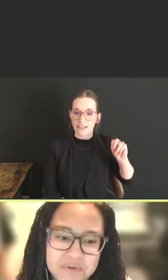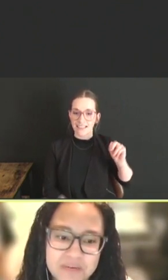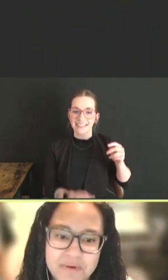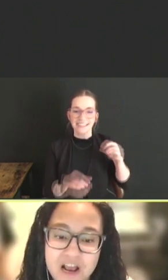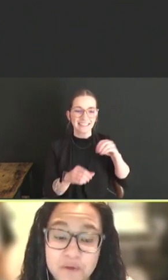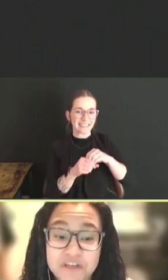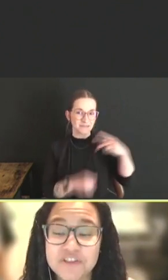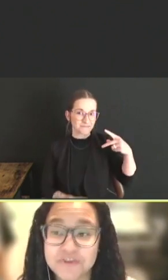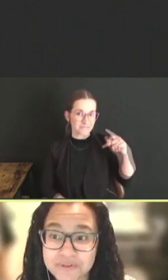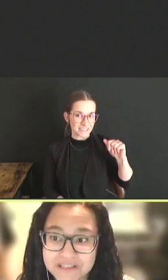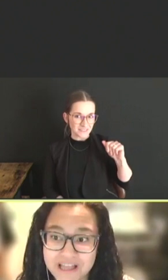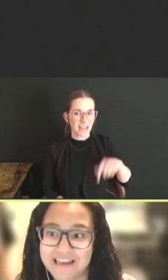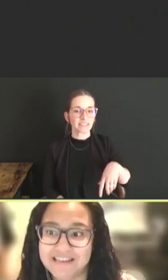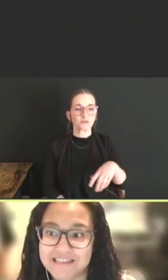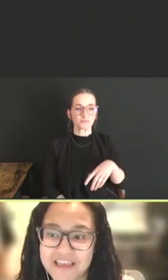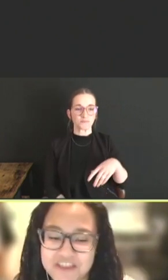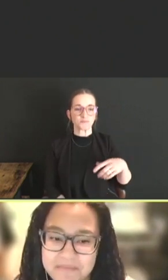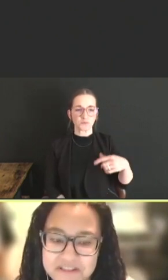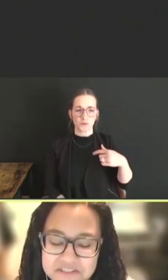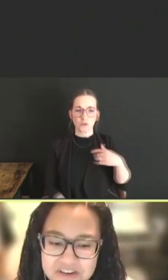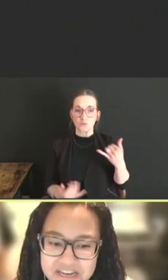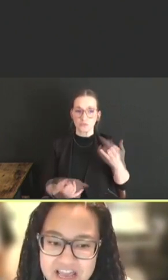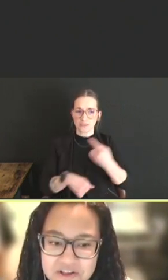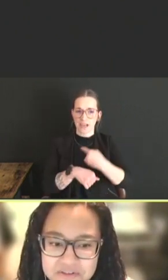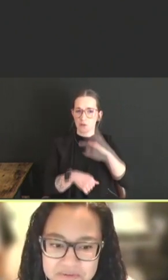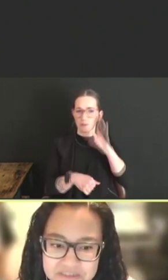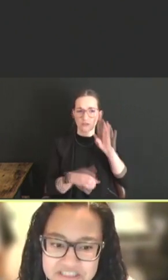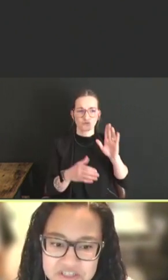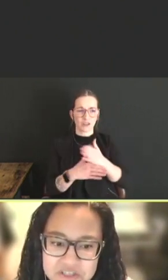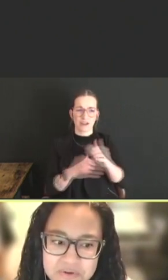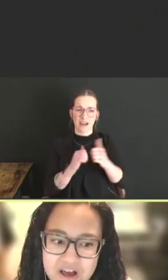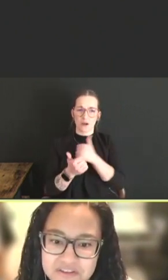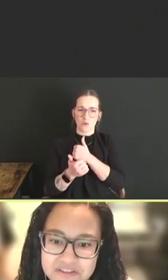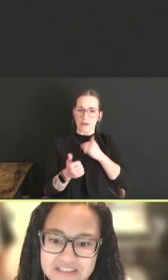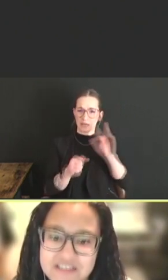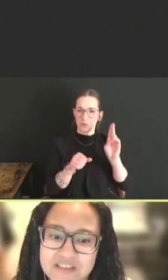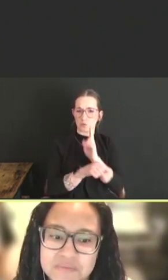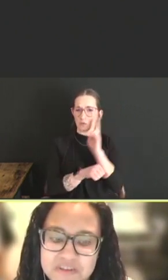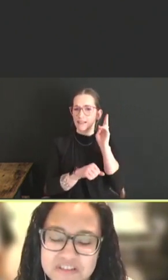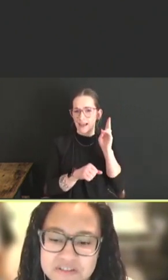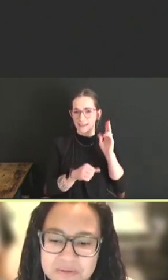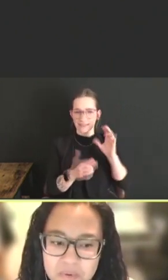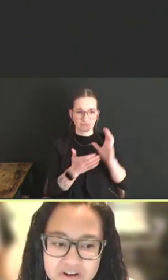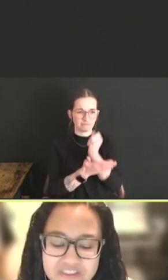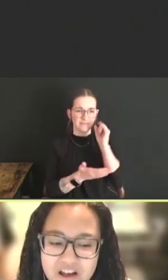bit about how we utilize that Pennsylvania LGBTQ health needs assessment to support the